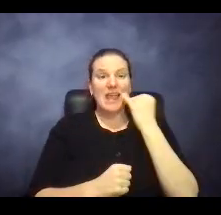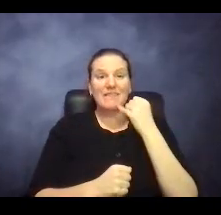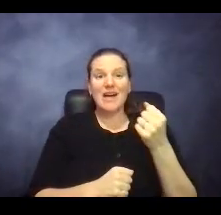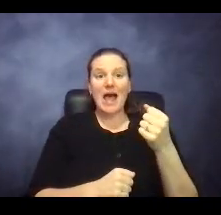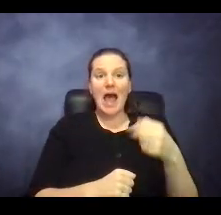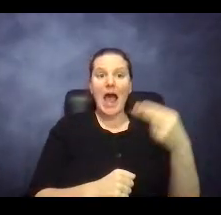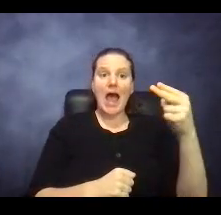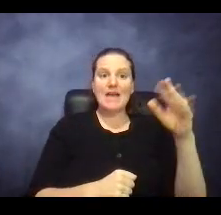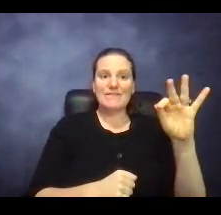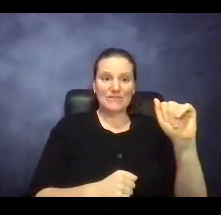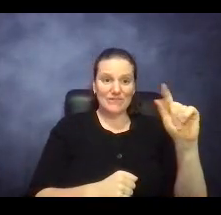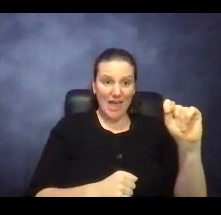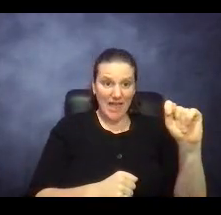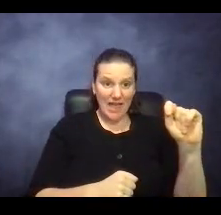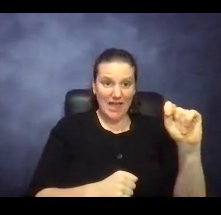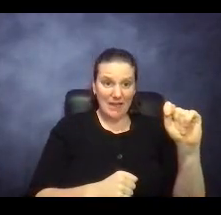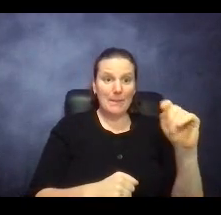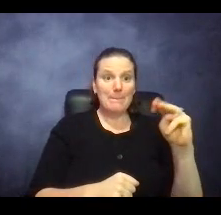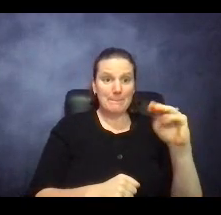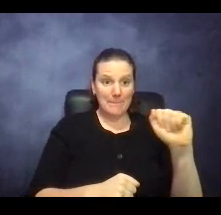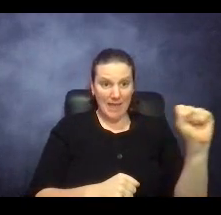and low muscle mass, you're gonna see hormonal imbalances.